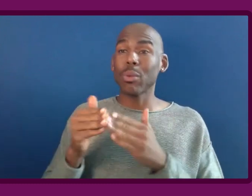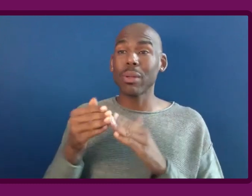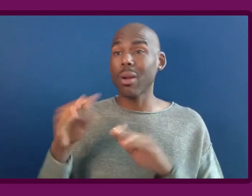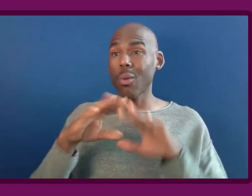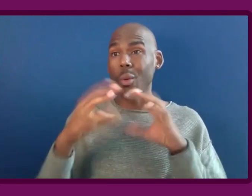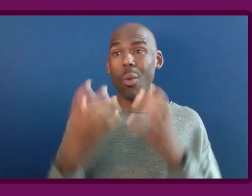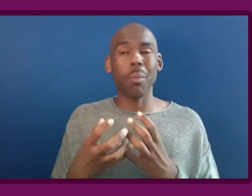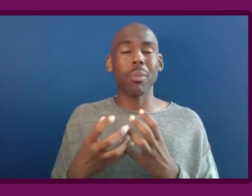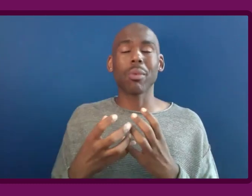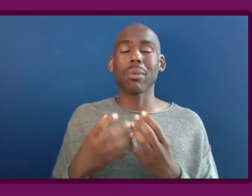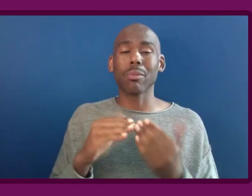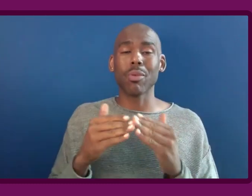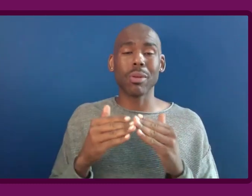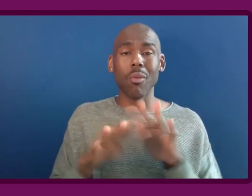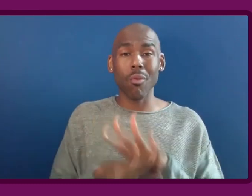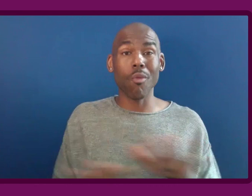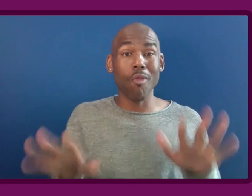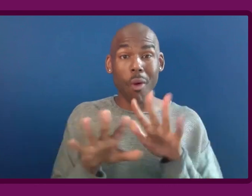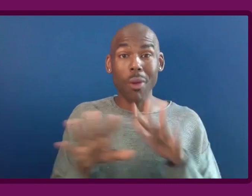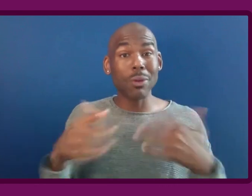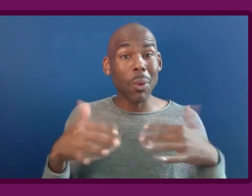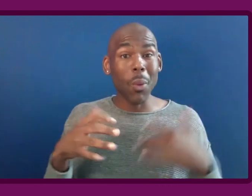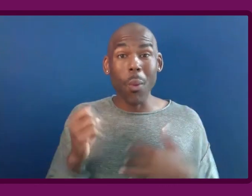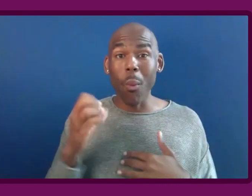Thank you guys, though, so, so much of listening to,